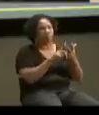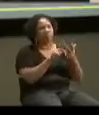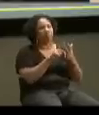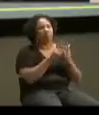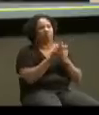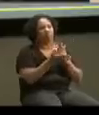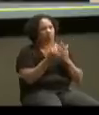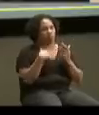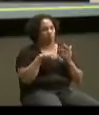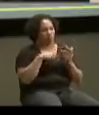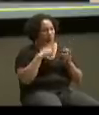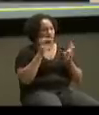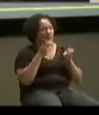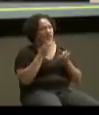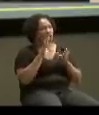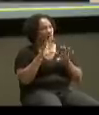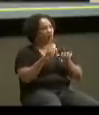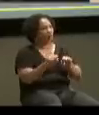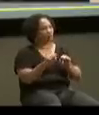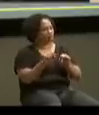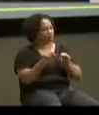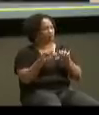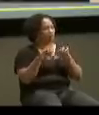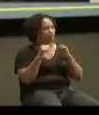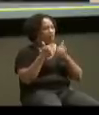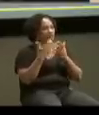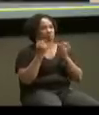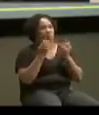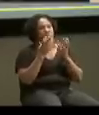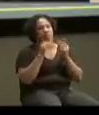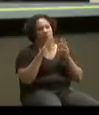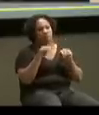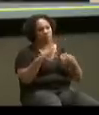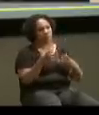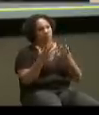WE, OF COURSE, AS A PROCUREMENT AGENCY HAVE A LOT OF PROVIDER